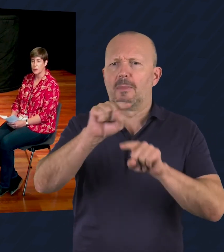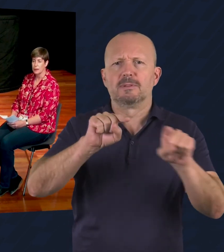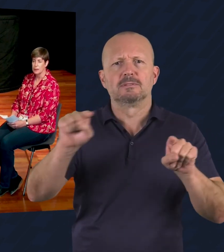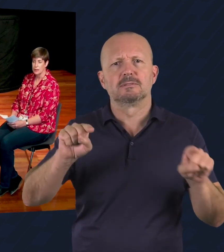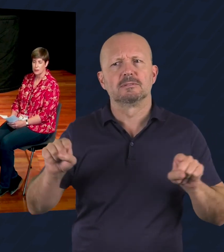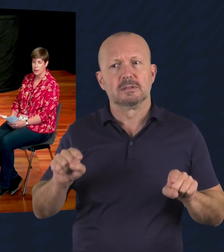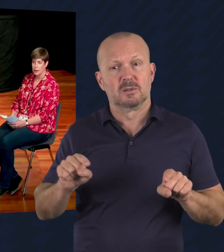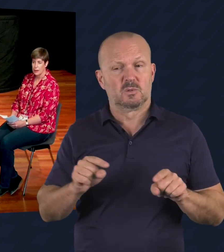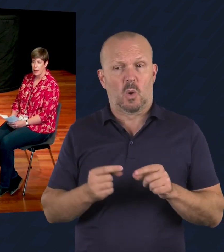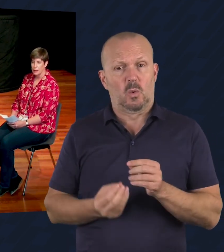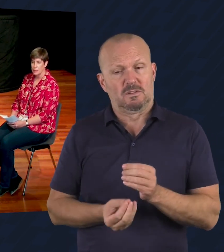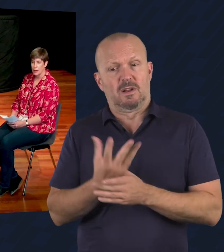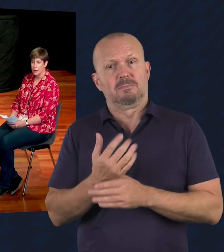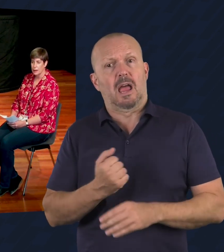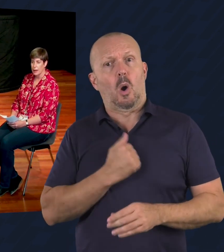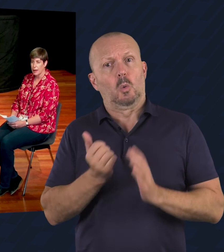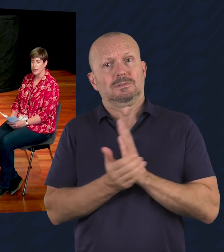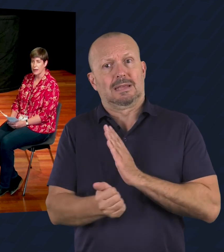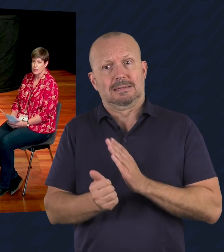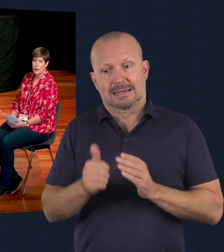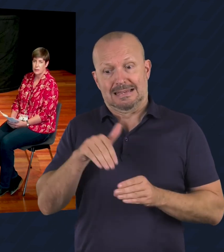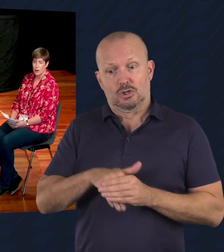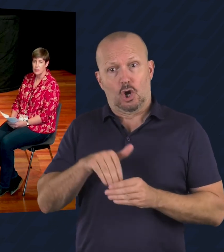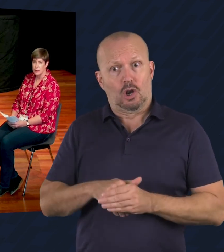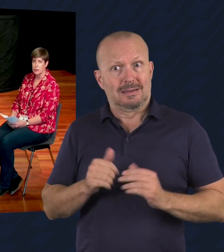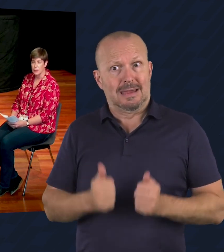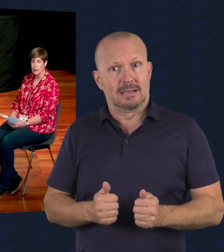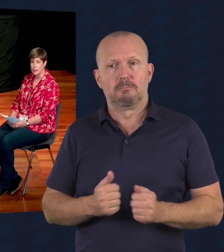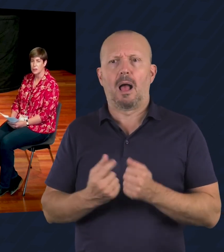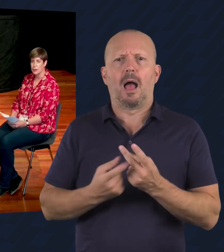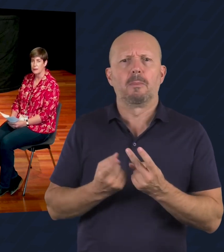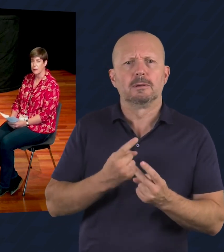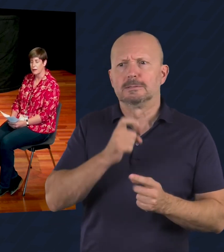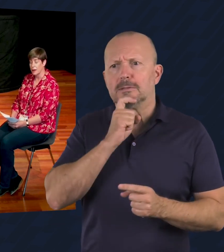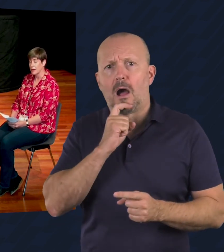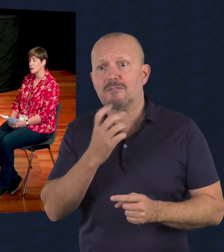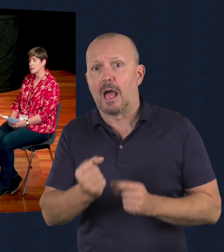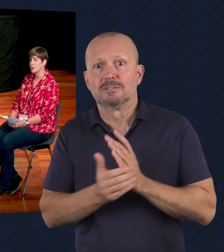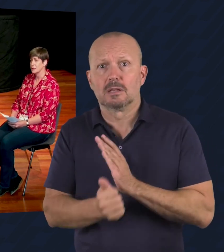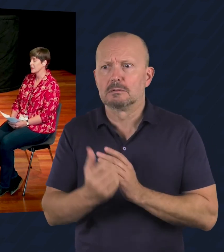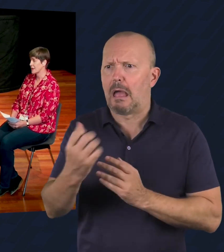are working in this area and they've developed their own skills internally, I've found out new skills that our